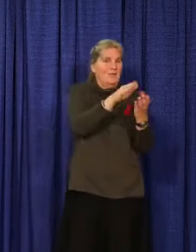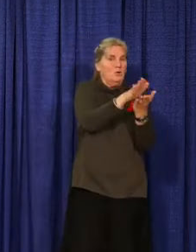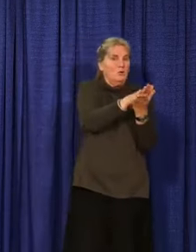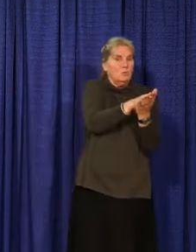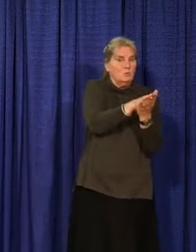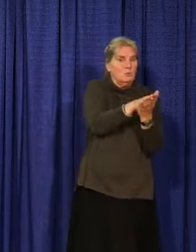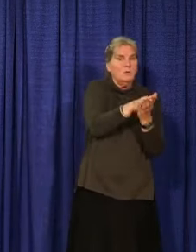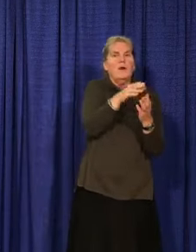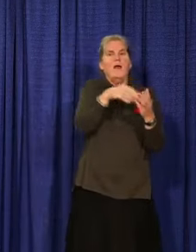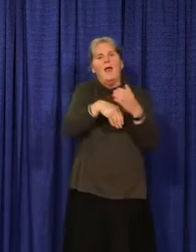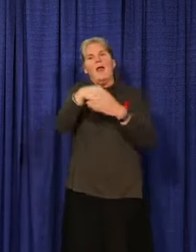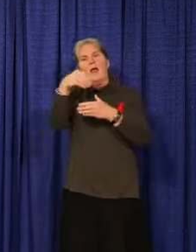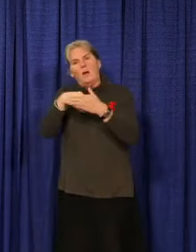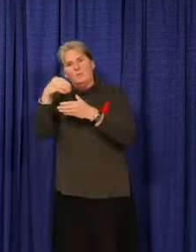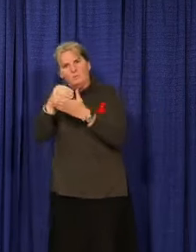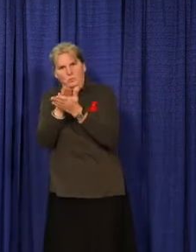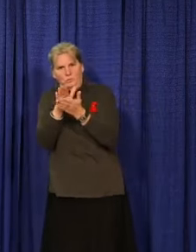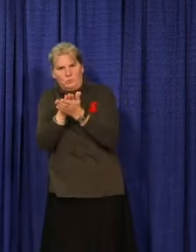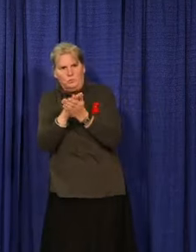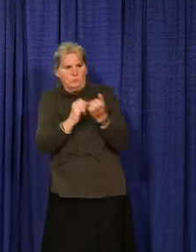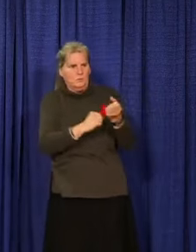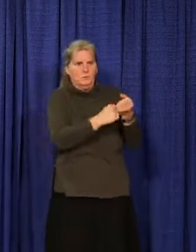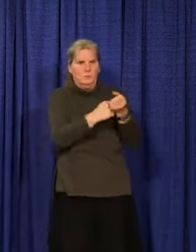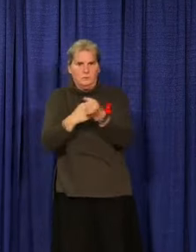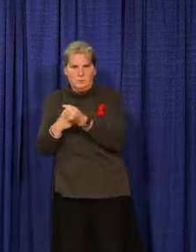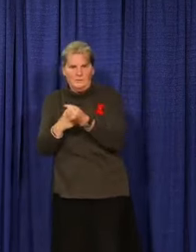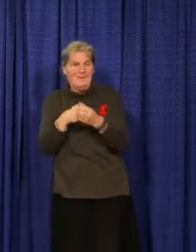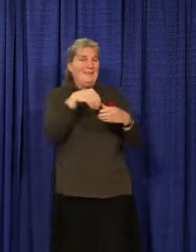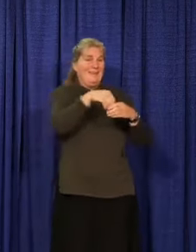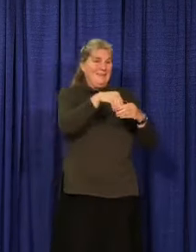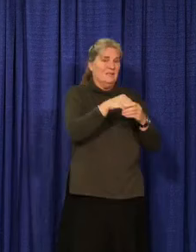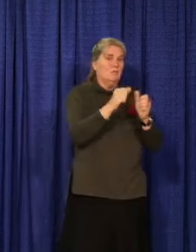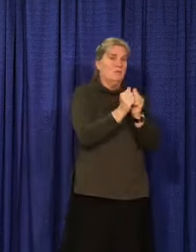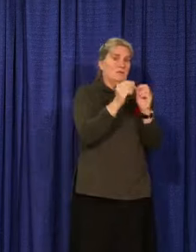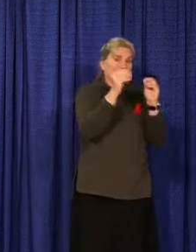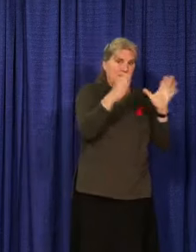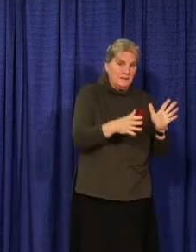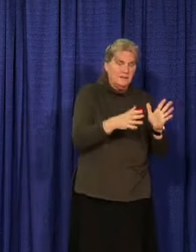face-to-face in class instruction and teacher support and learning away from class